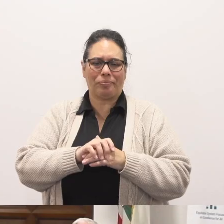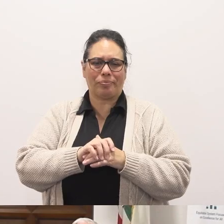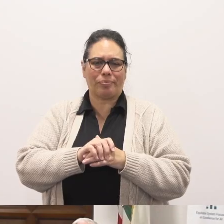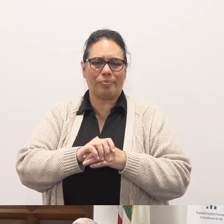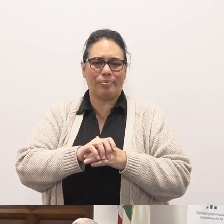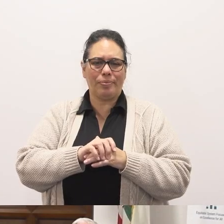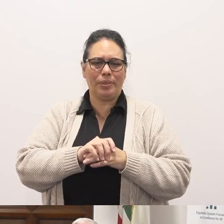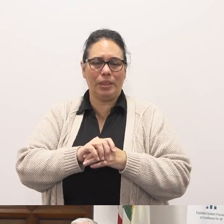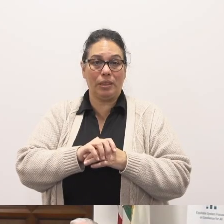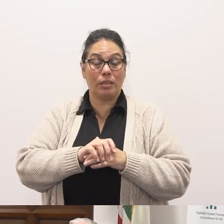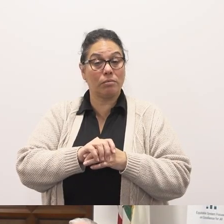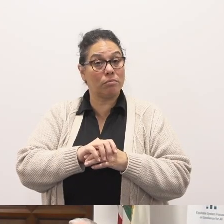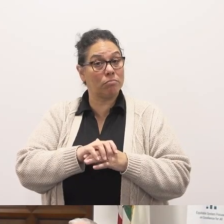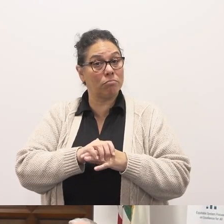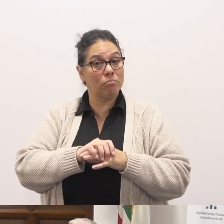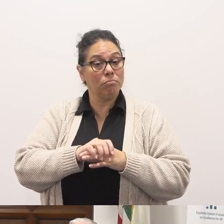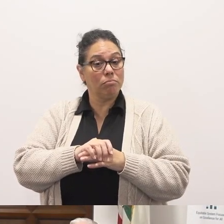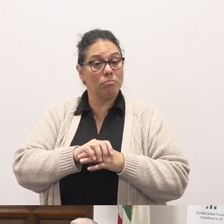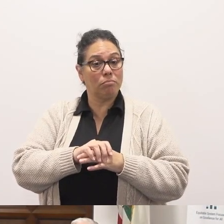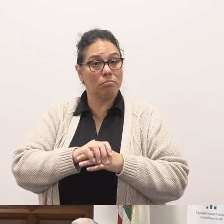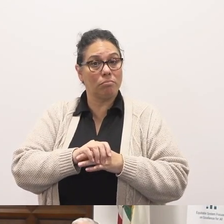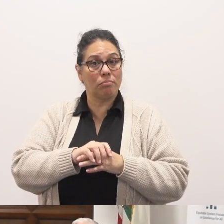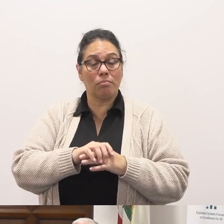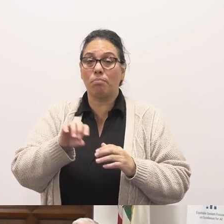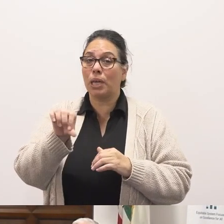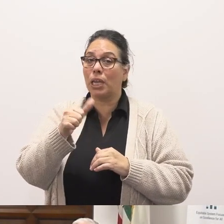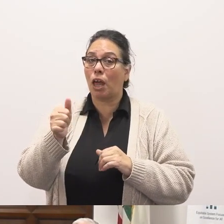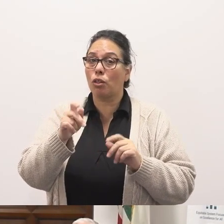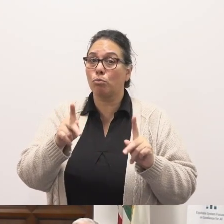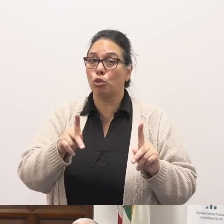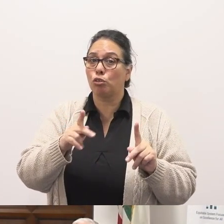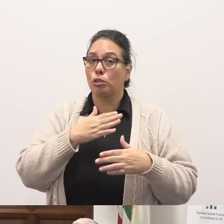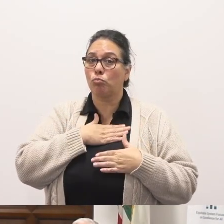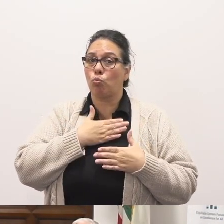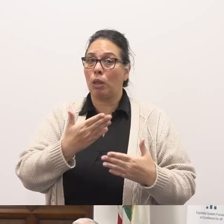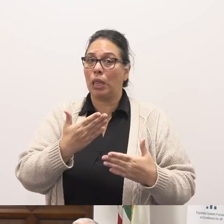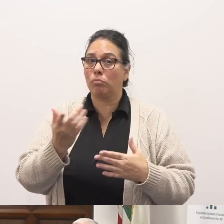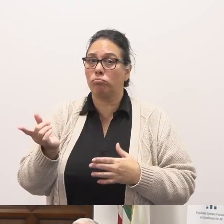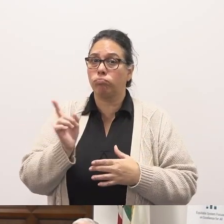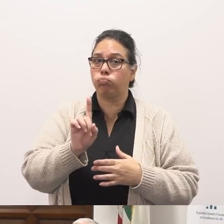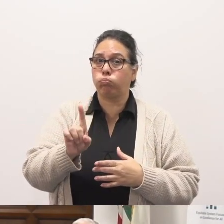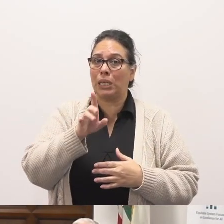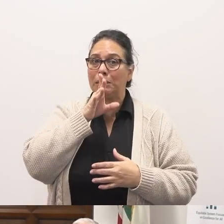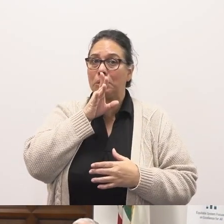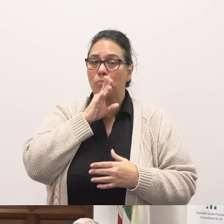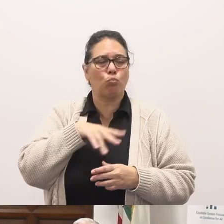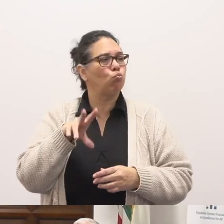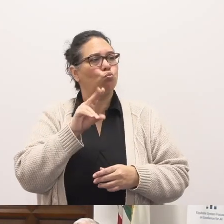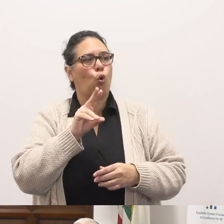Do we have other speakers? No, just that one.